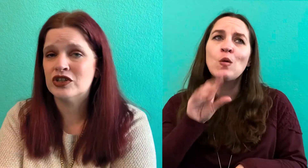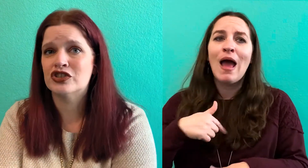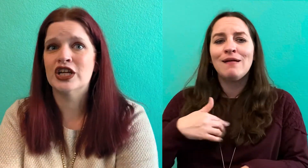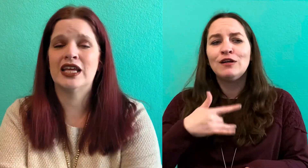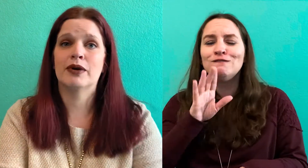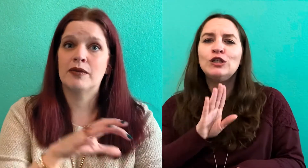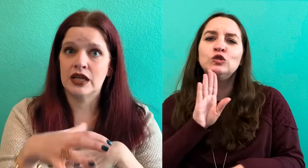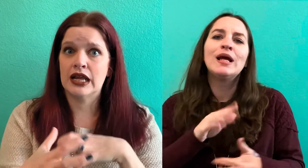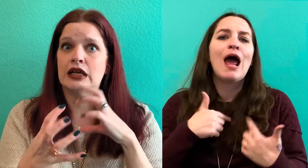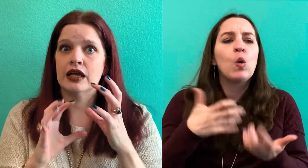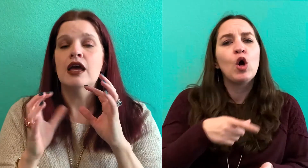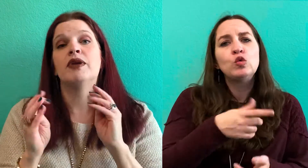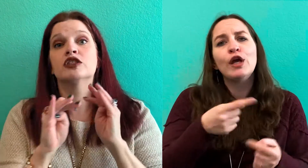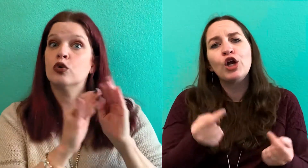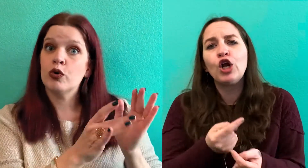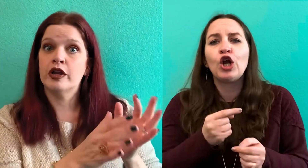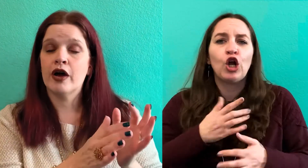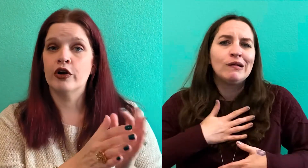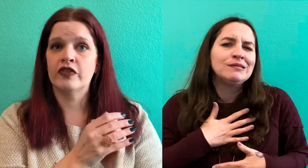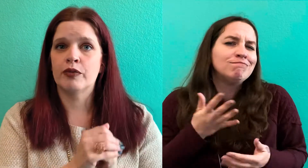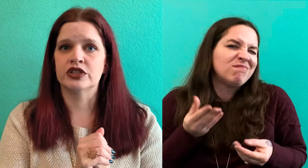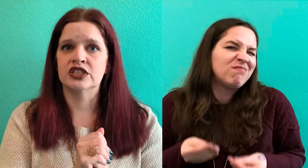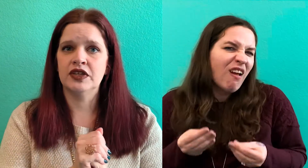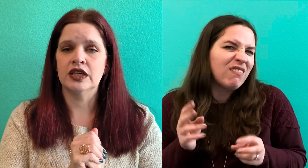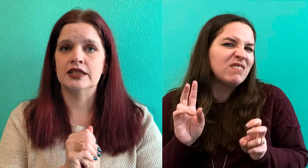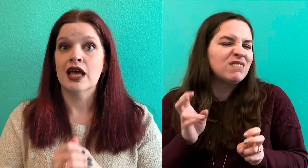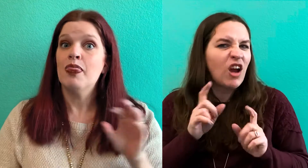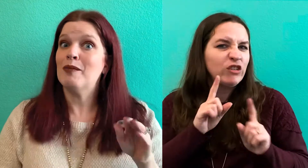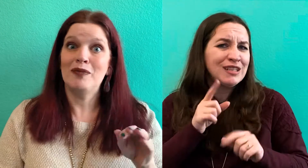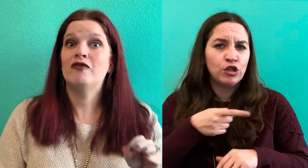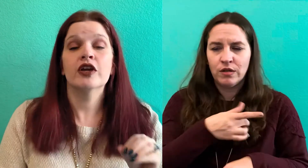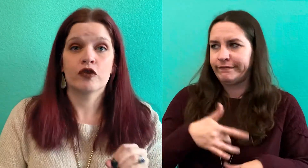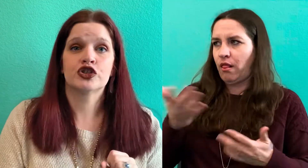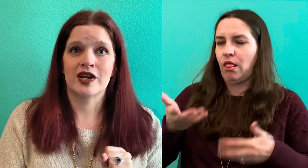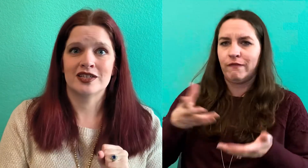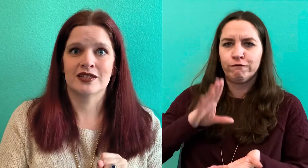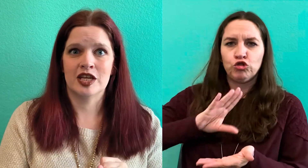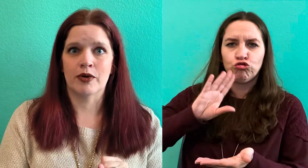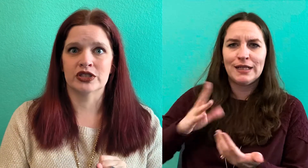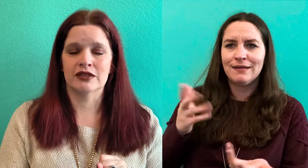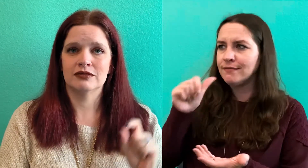frustrating, but I'm going to...eh" because they're worried about hurting that person's feelings. That may be very frustrating to the T person.